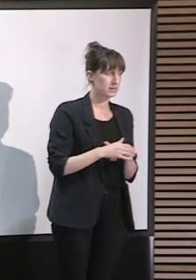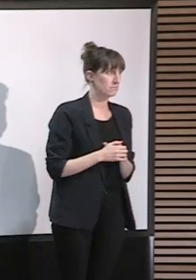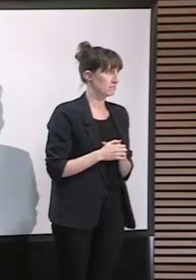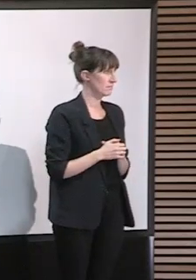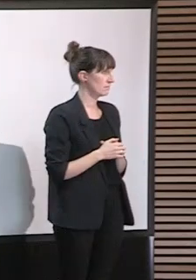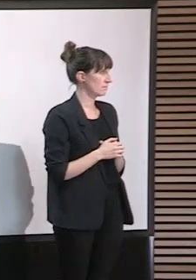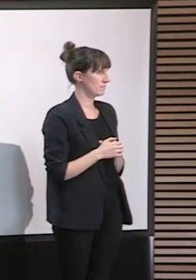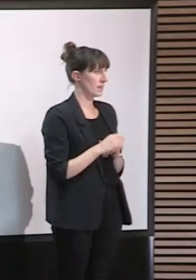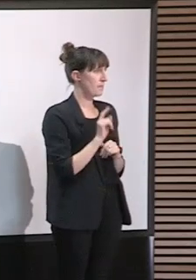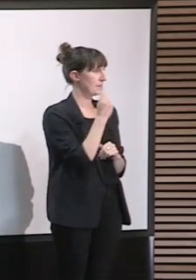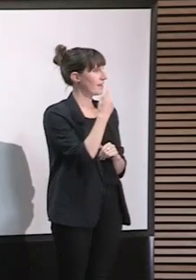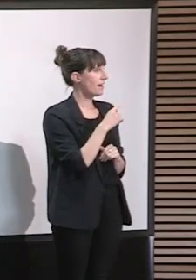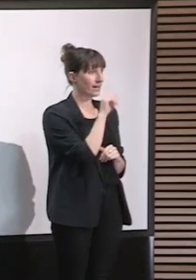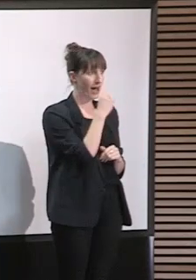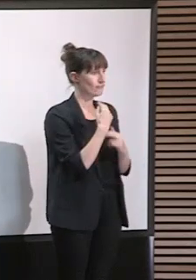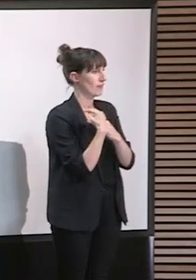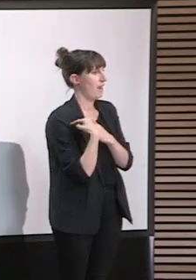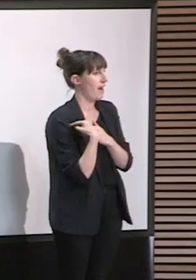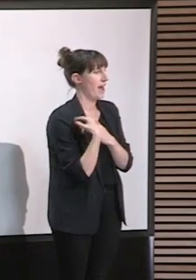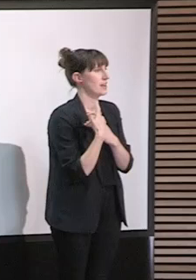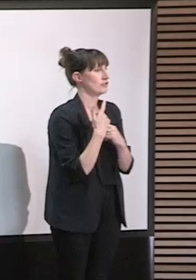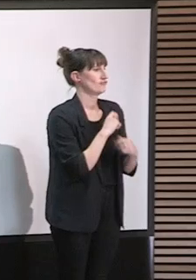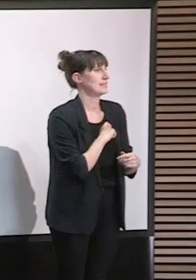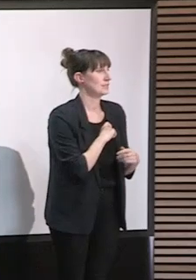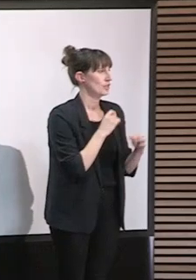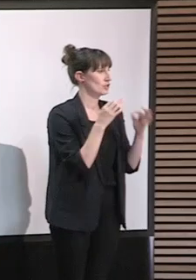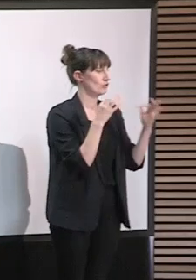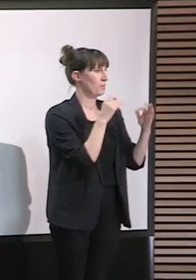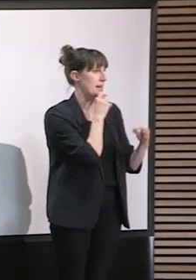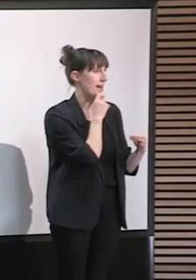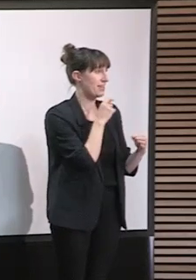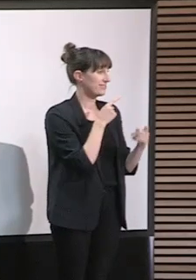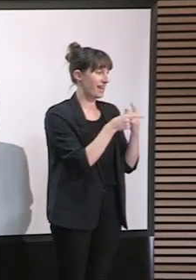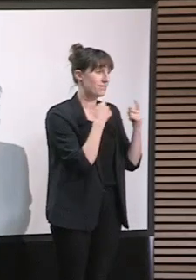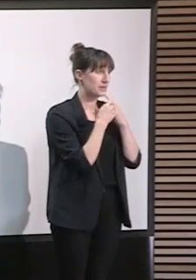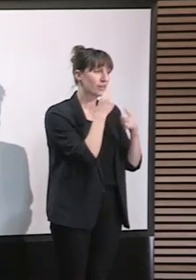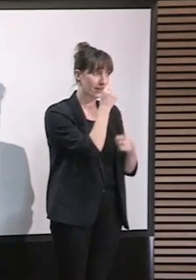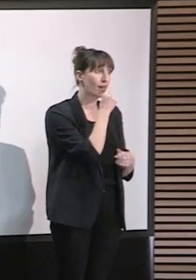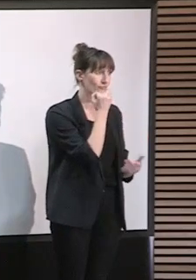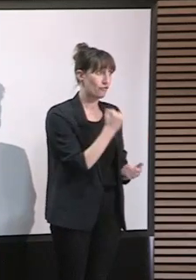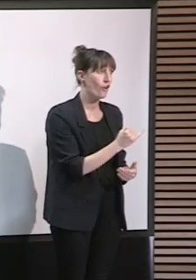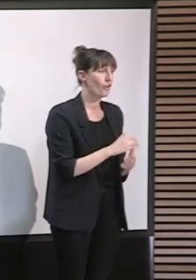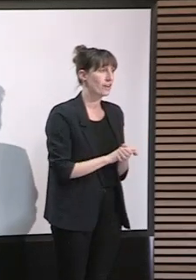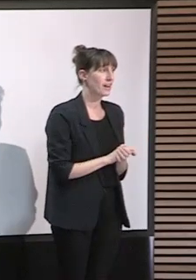media or... Social media is not a reliable source of information with these to